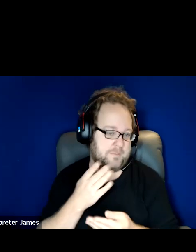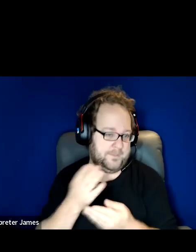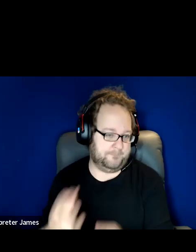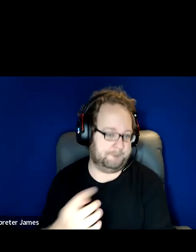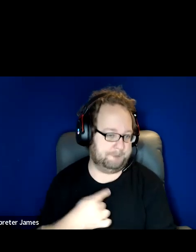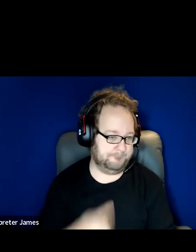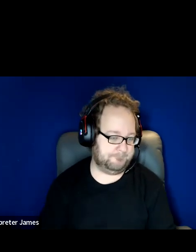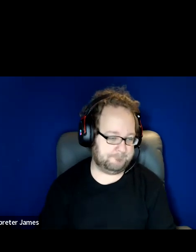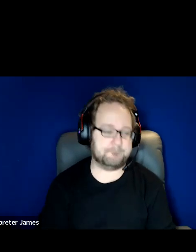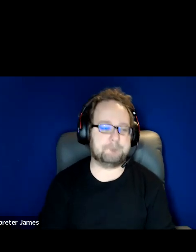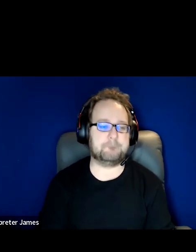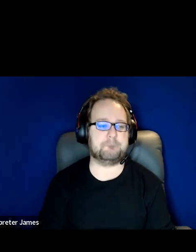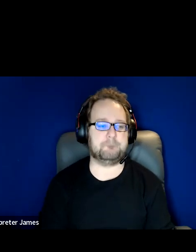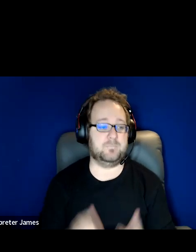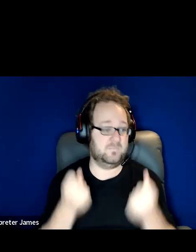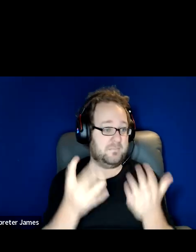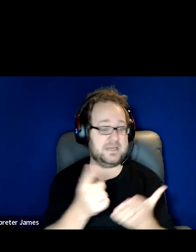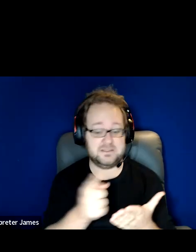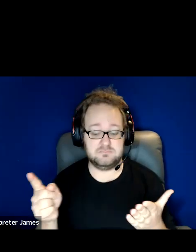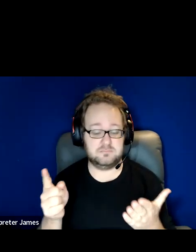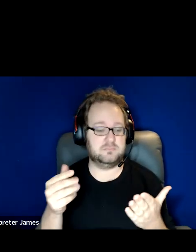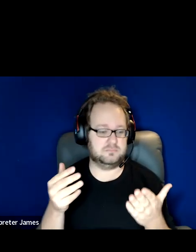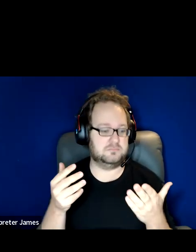of you and all of those in the community have been vaccinated